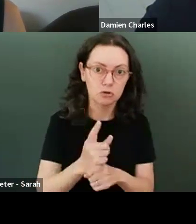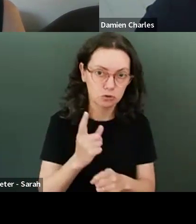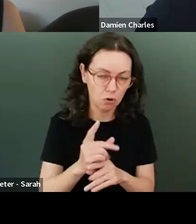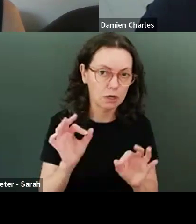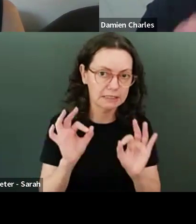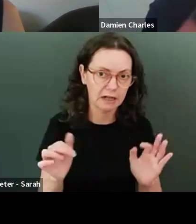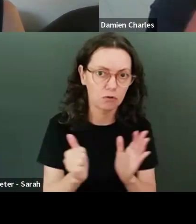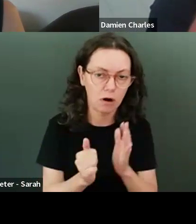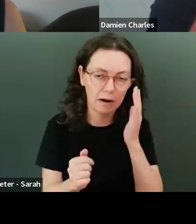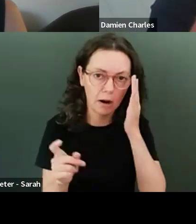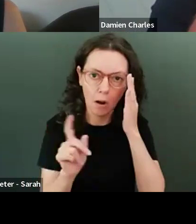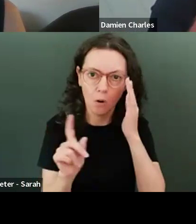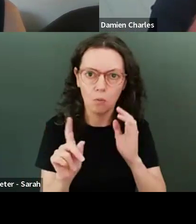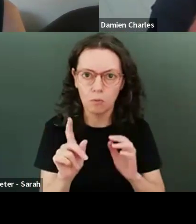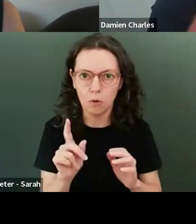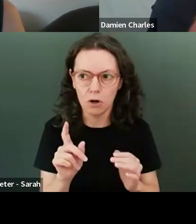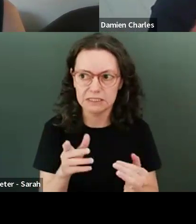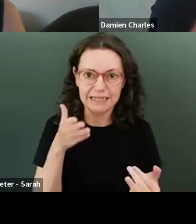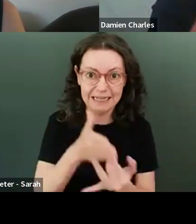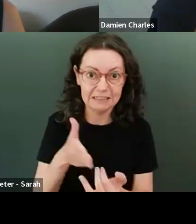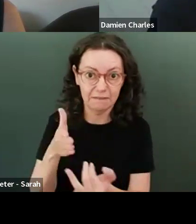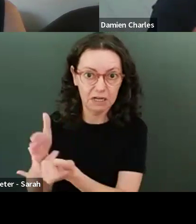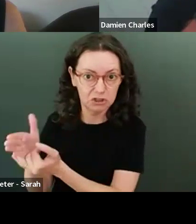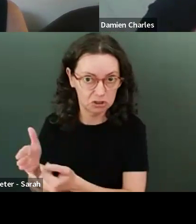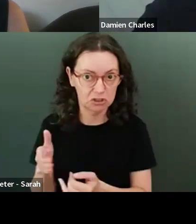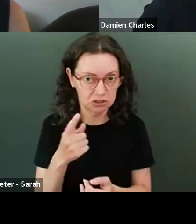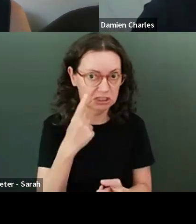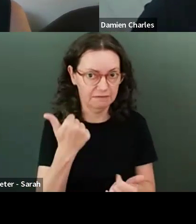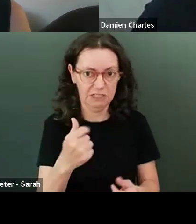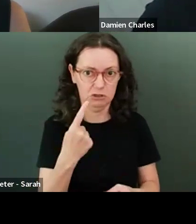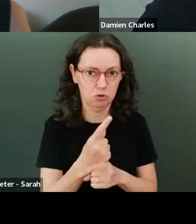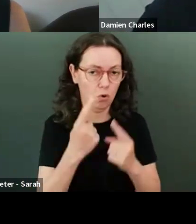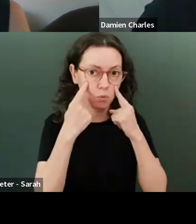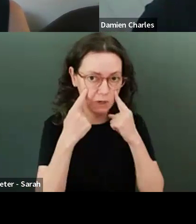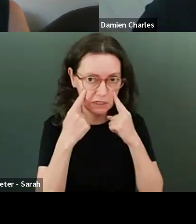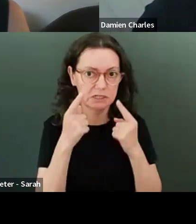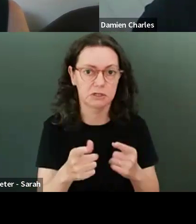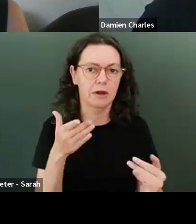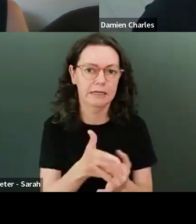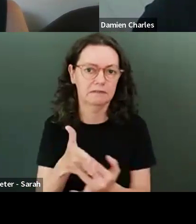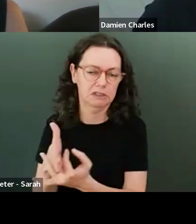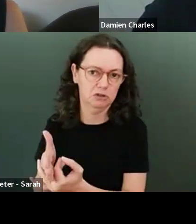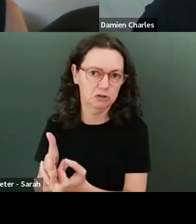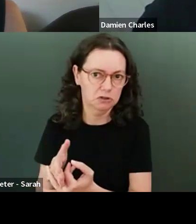just now many of those intervention components in action so it's great